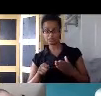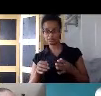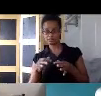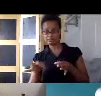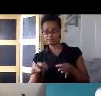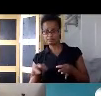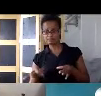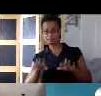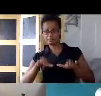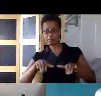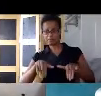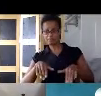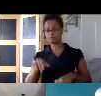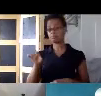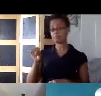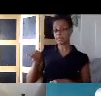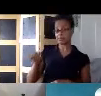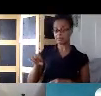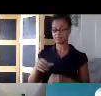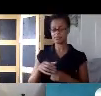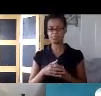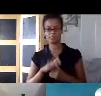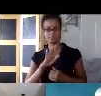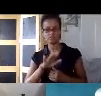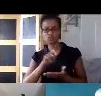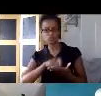quickly. There. But your notes are great though so it's great.